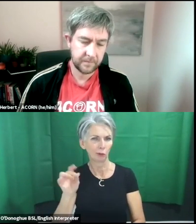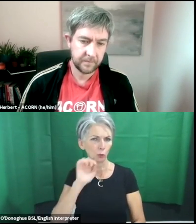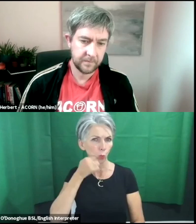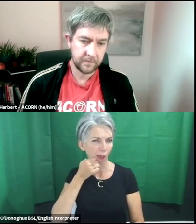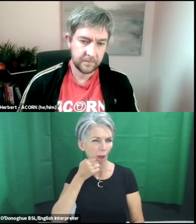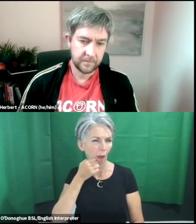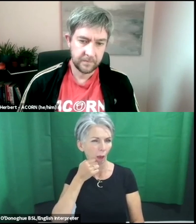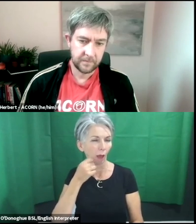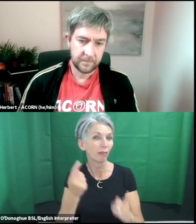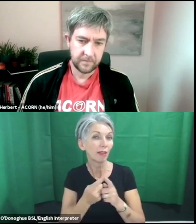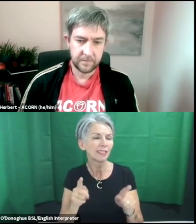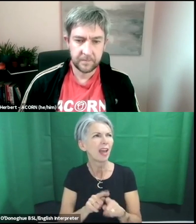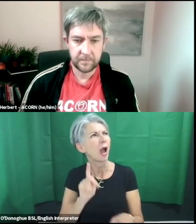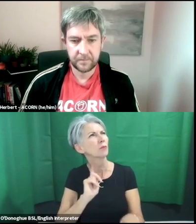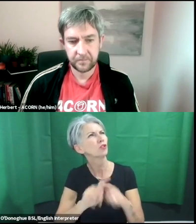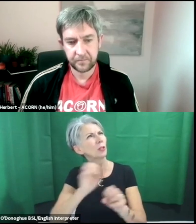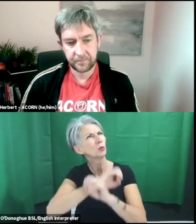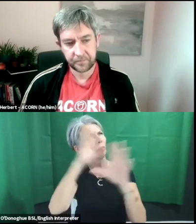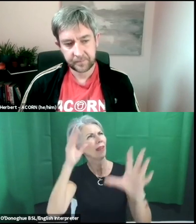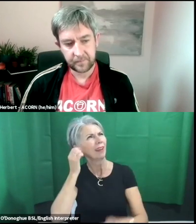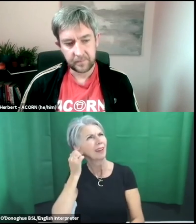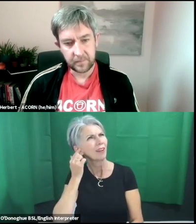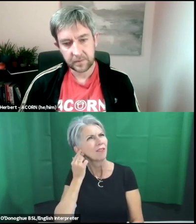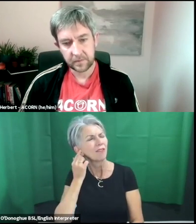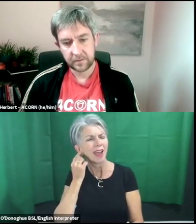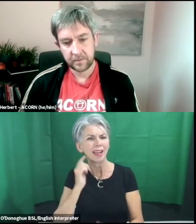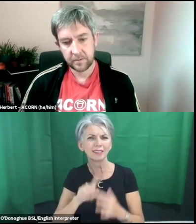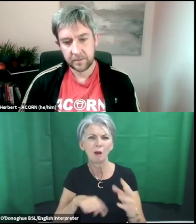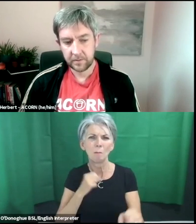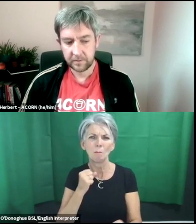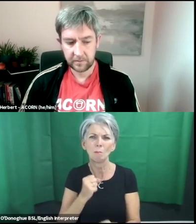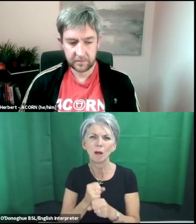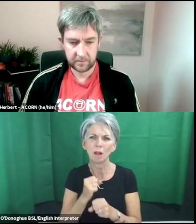I am trying to think of examples.